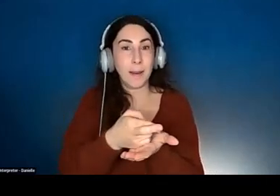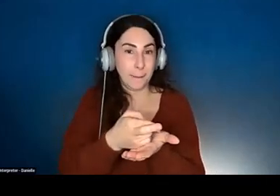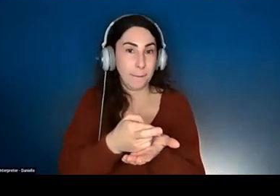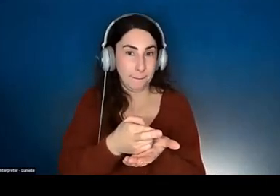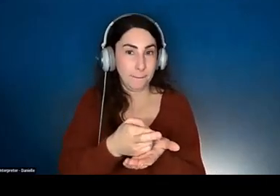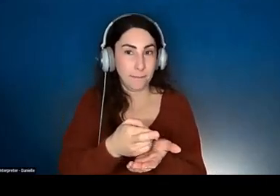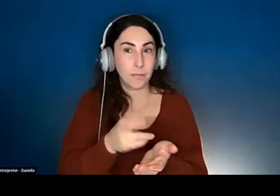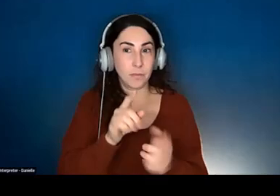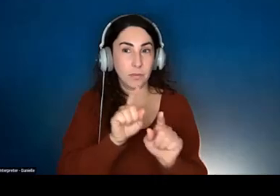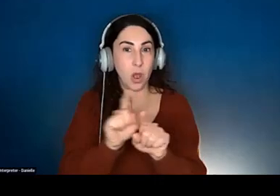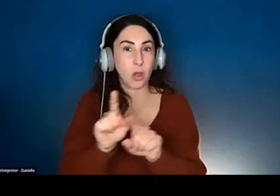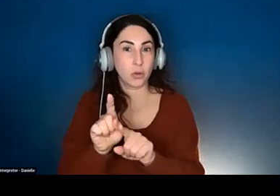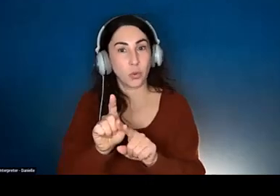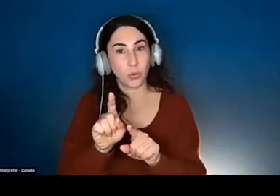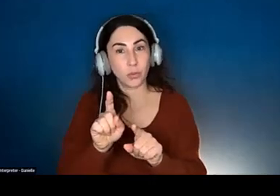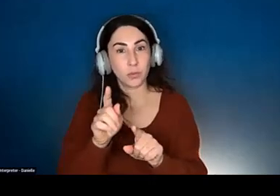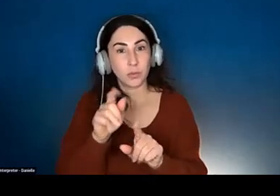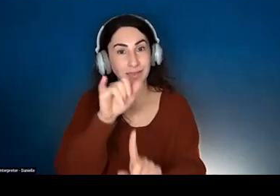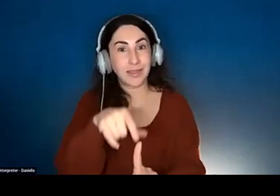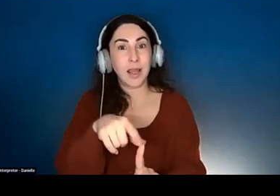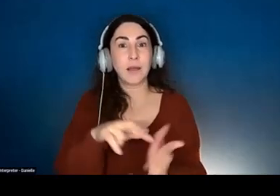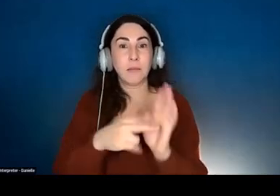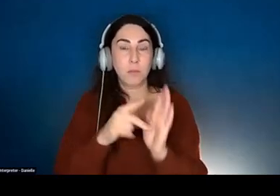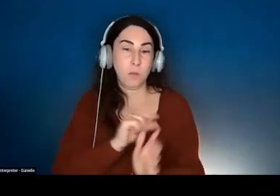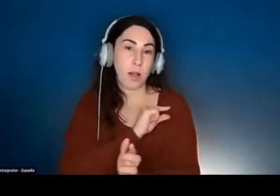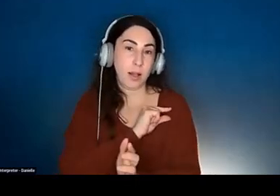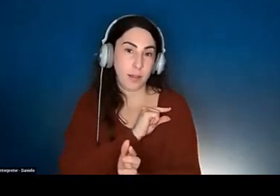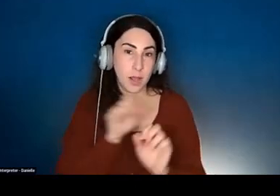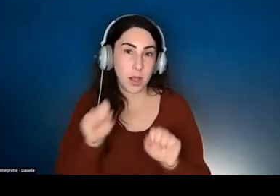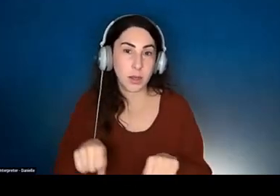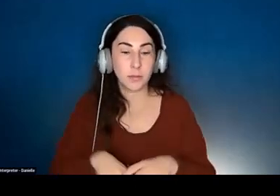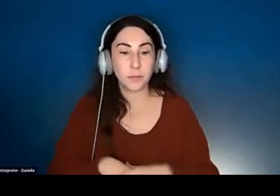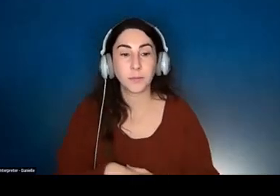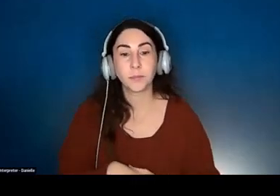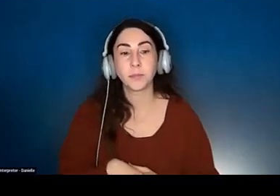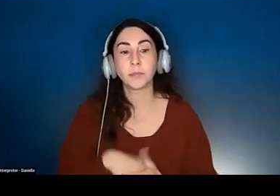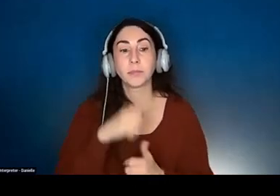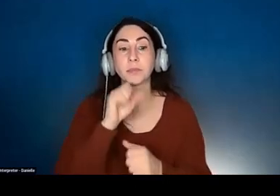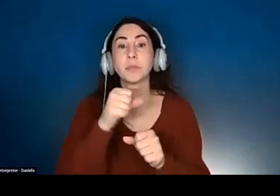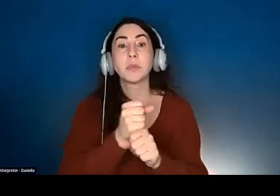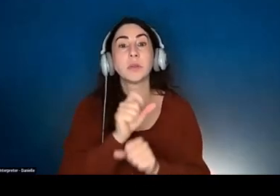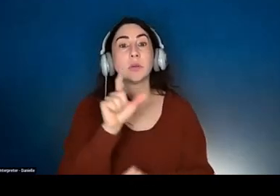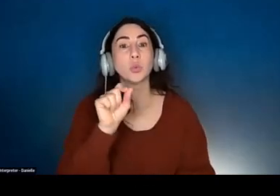And then in 2022, again with new funding from Congress,